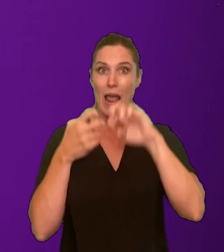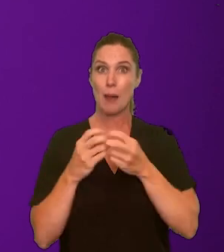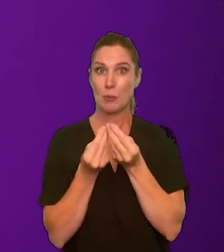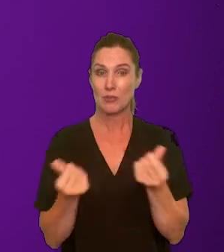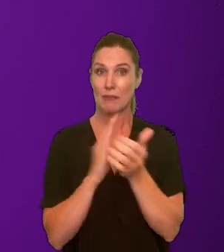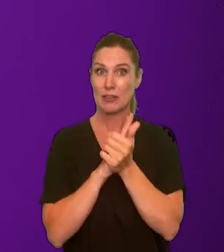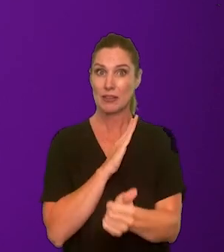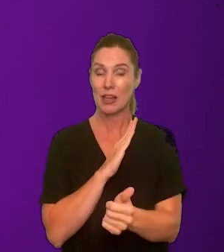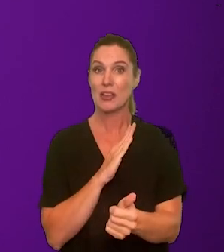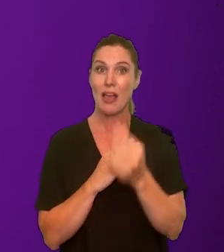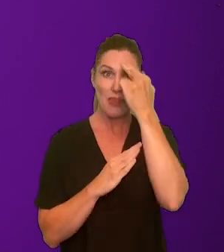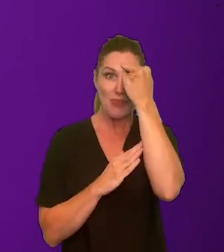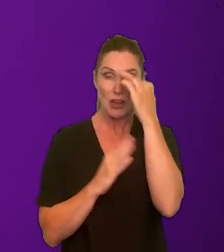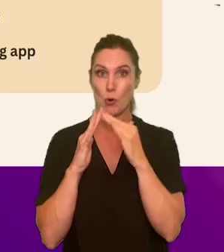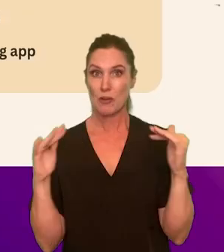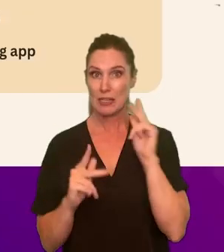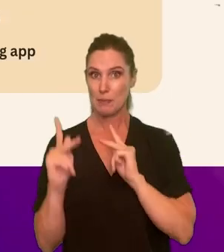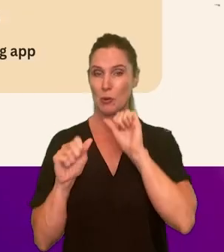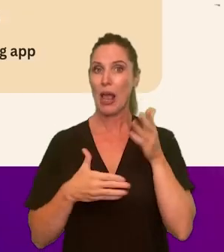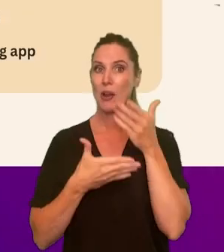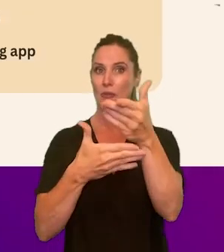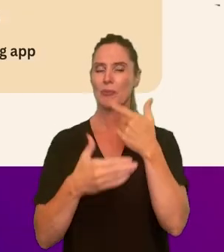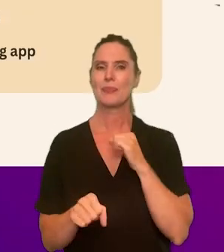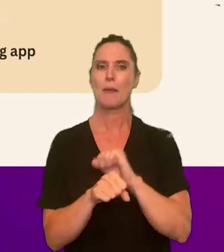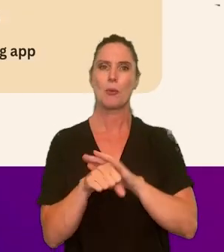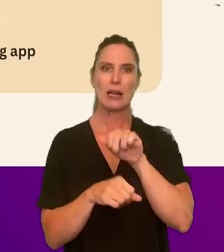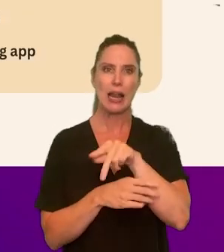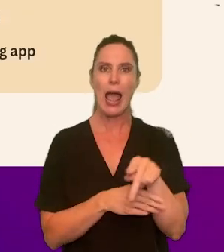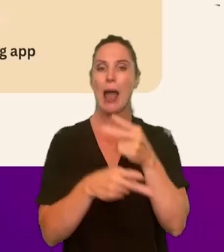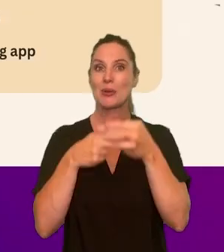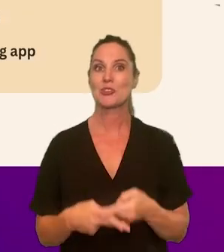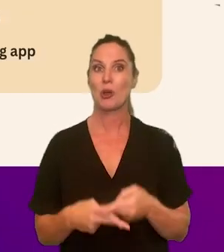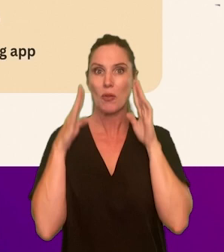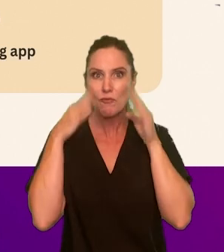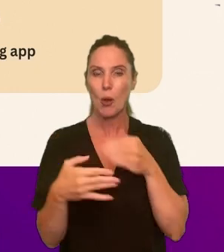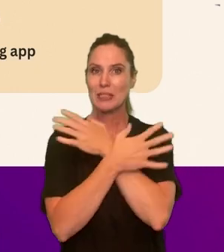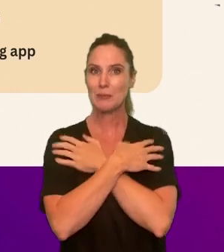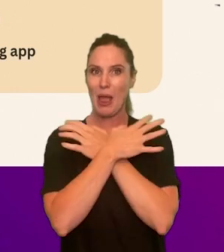that neurodivergent people can offer. I've been working on an app called Focus Bear that can help neurodivergent people